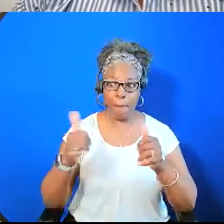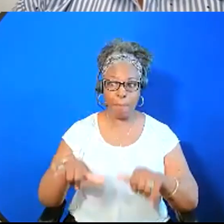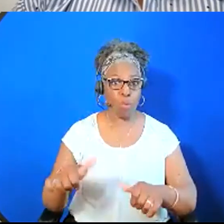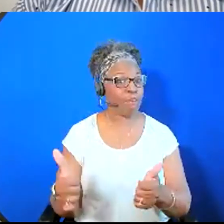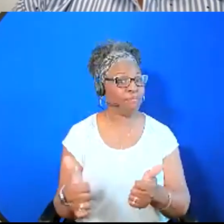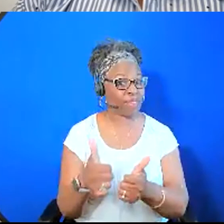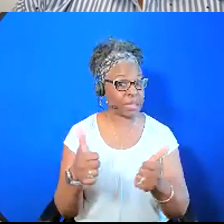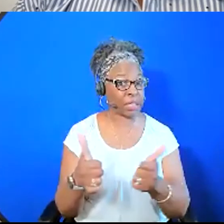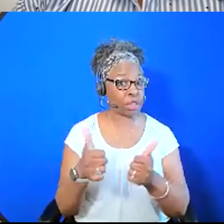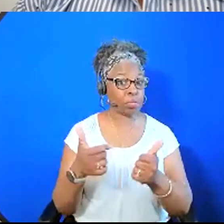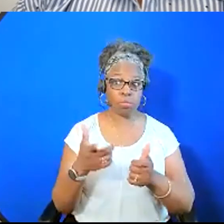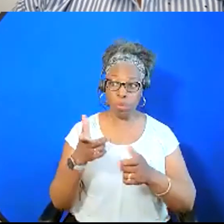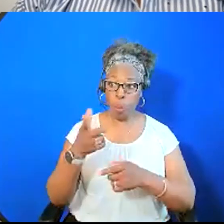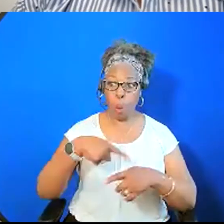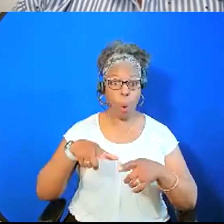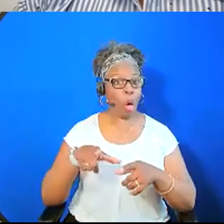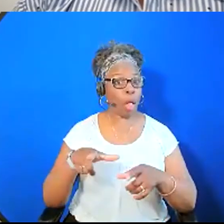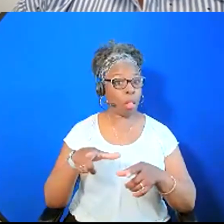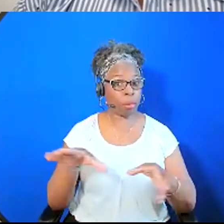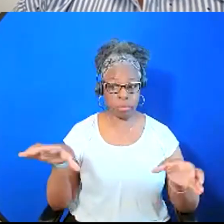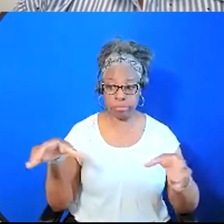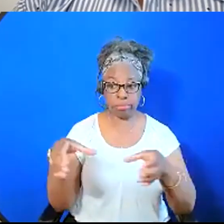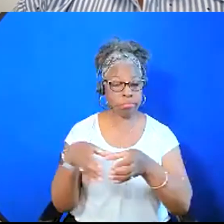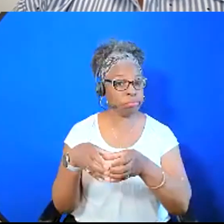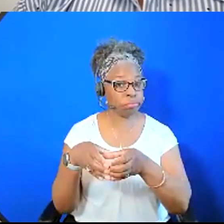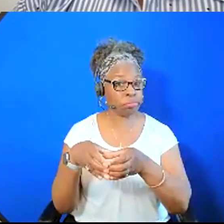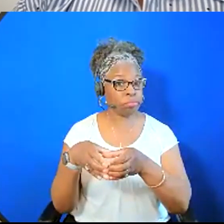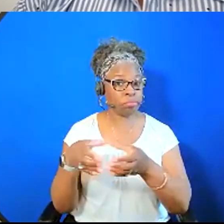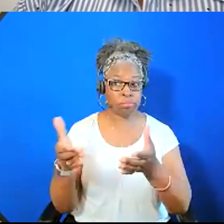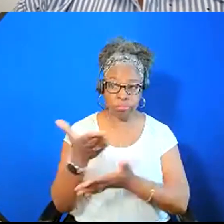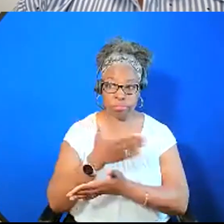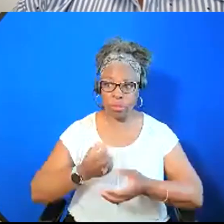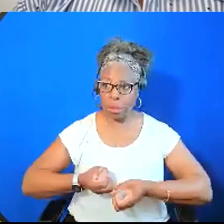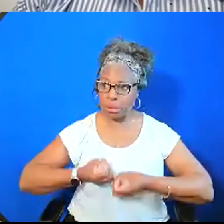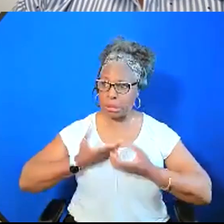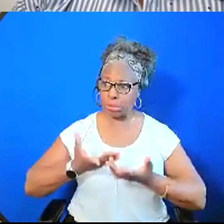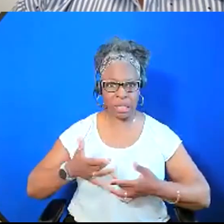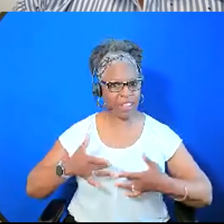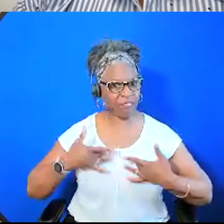And we, we have a minute to express our feelings about what that play was like, that LARP was like,